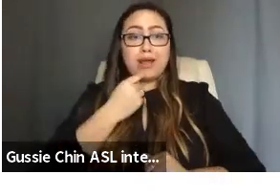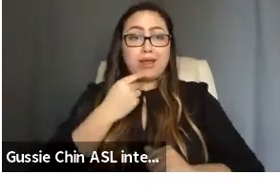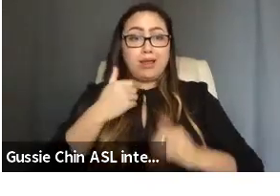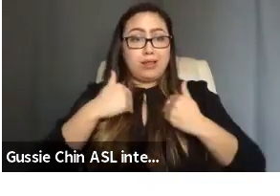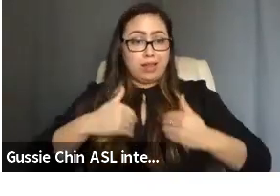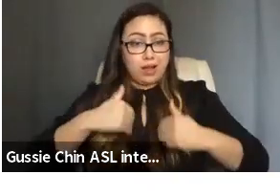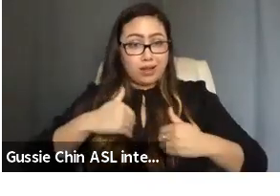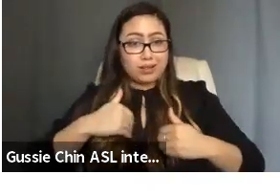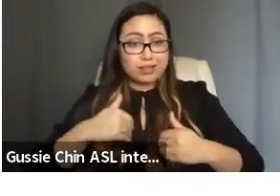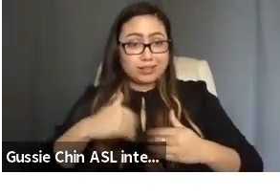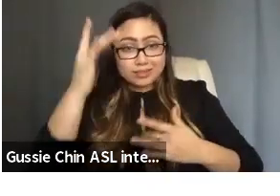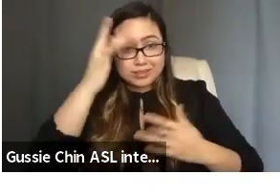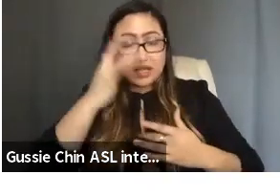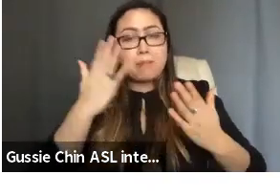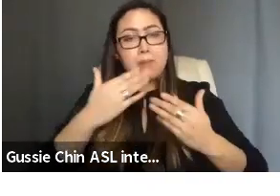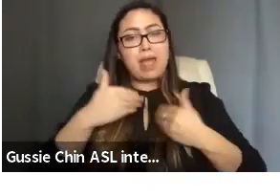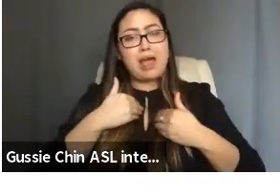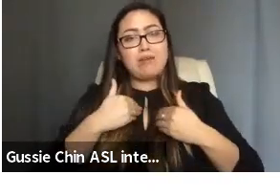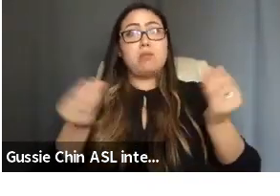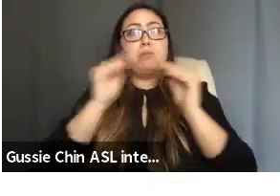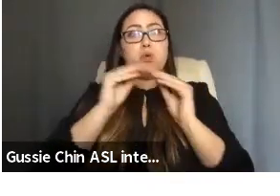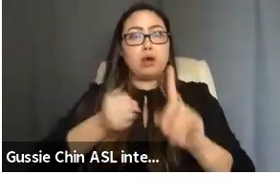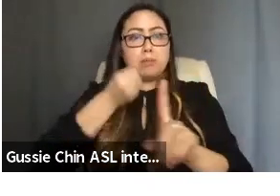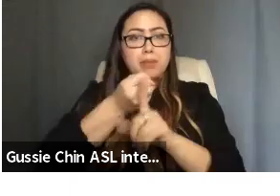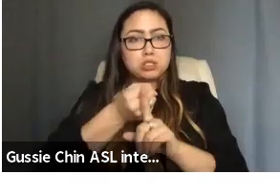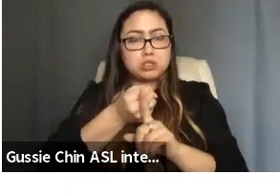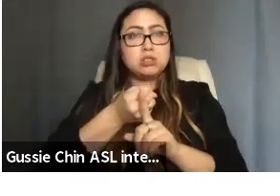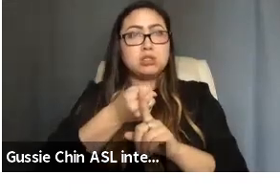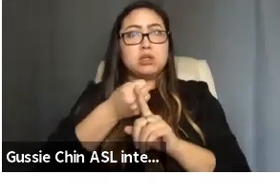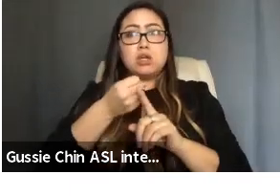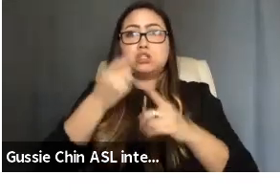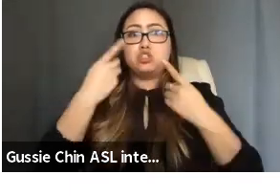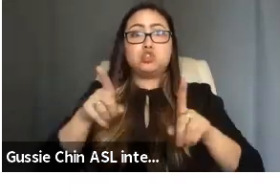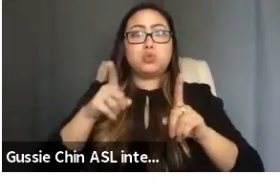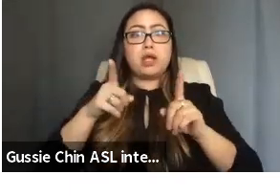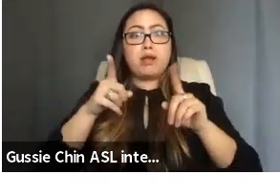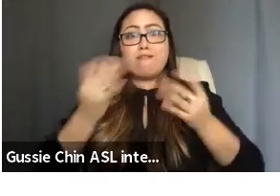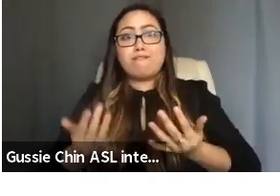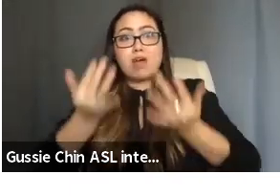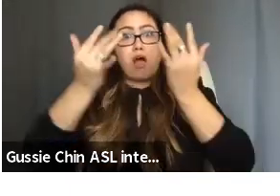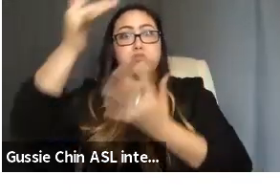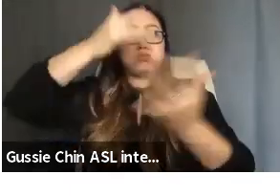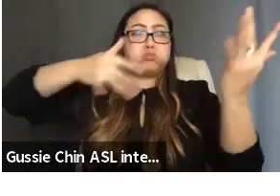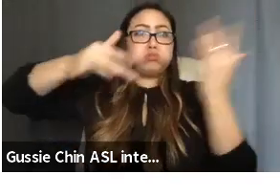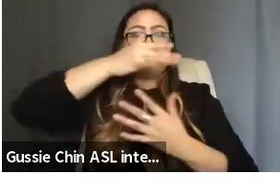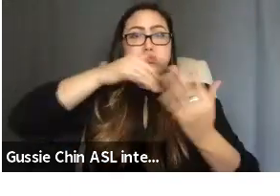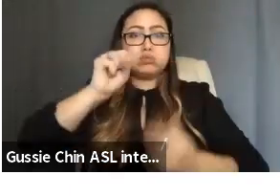have greater impact during due to smoke during a wildfire or they may be at higher risk for serious